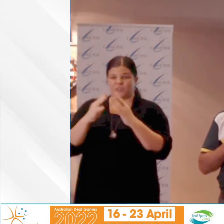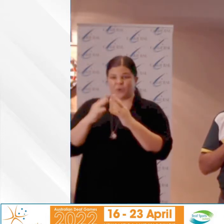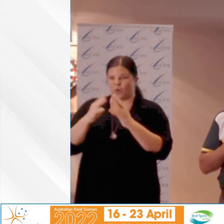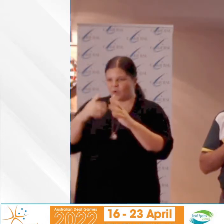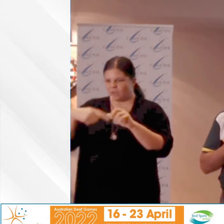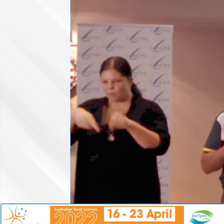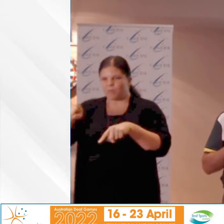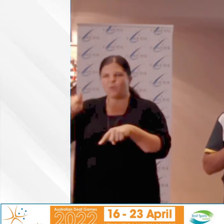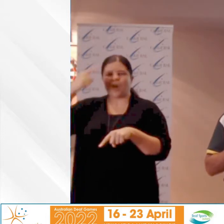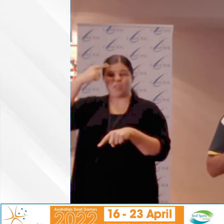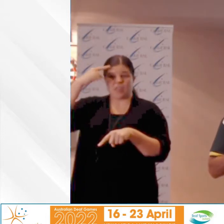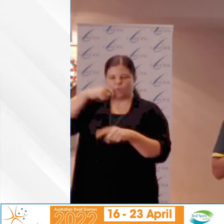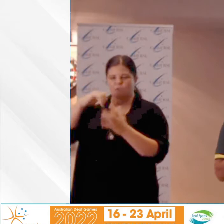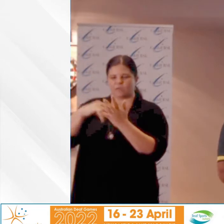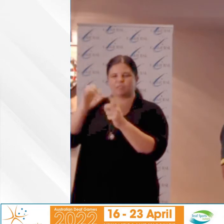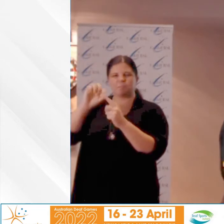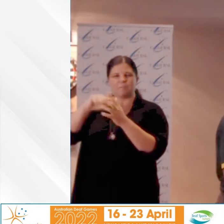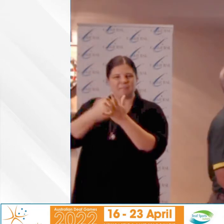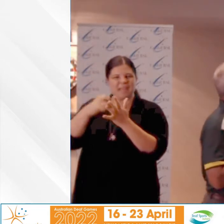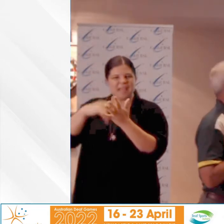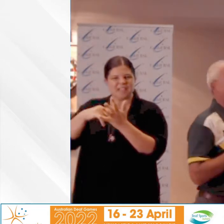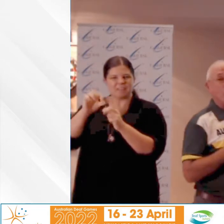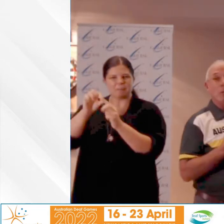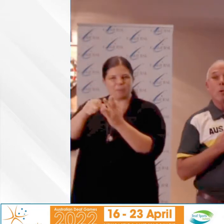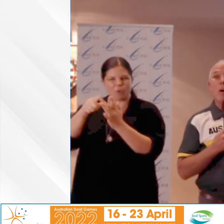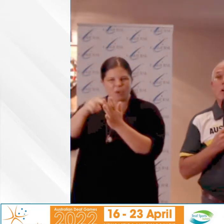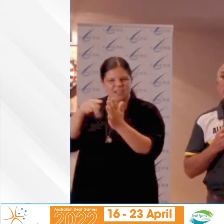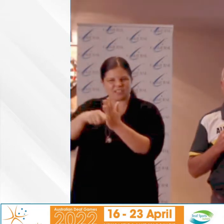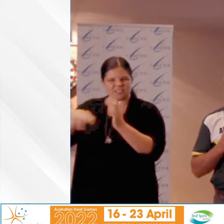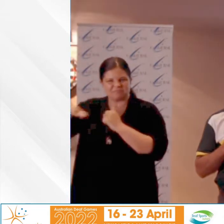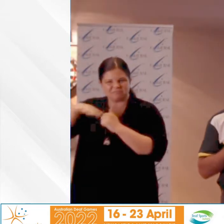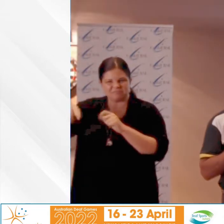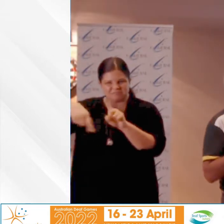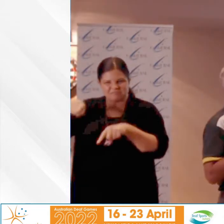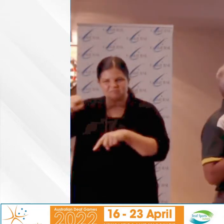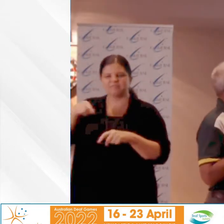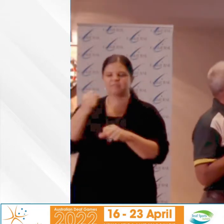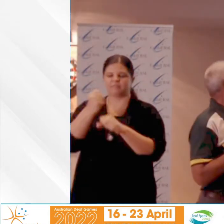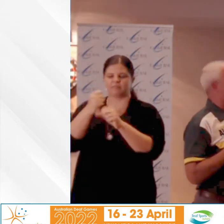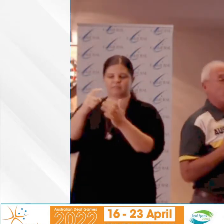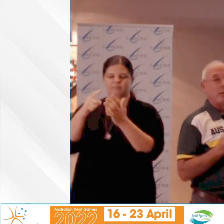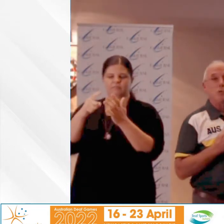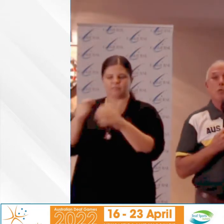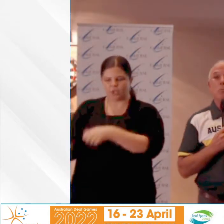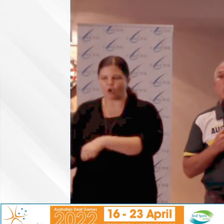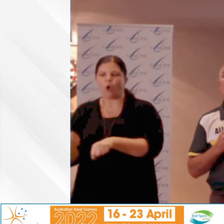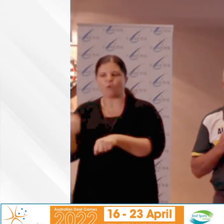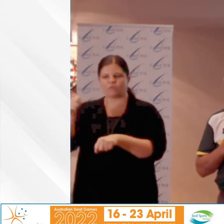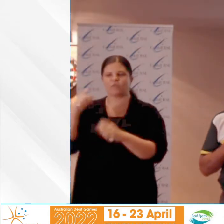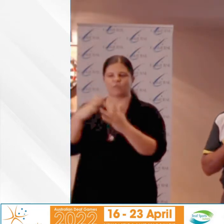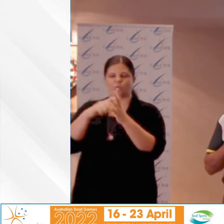at spears point golf will be Waratah golf club touch football will be National Park